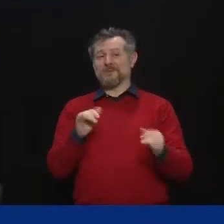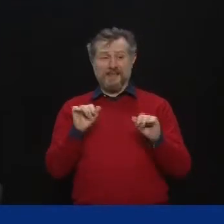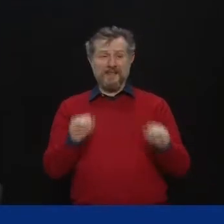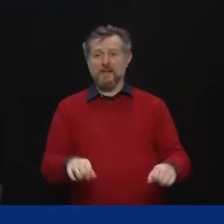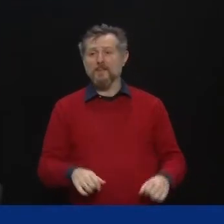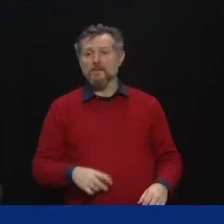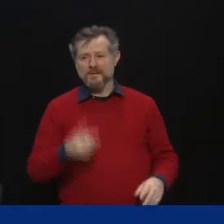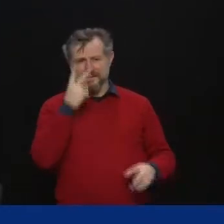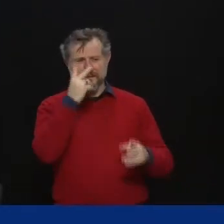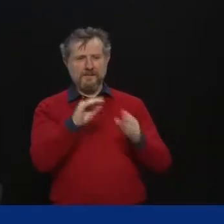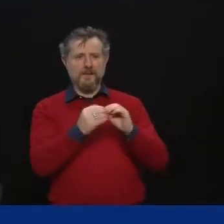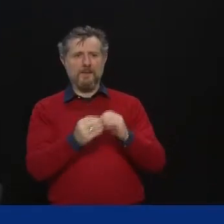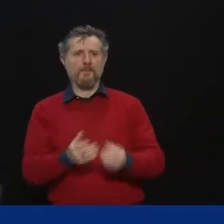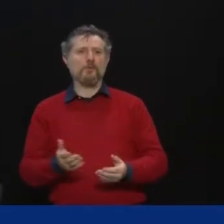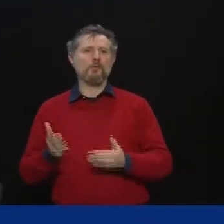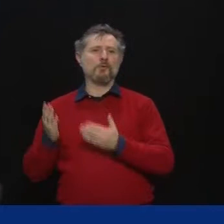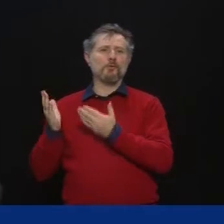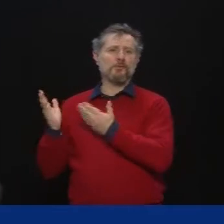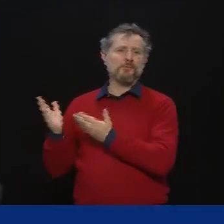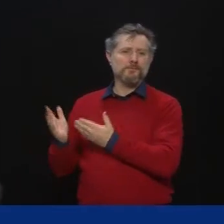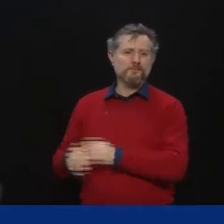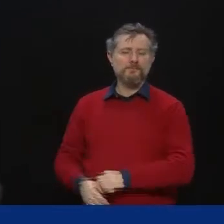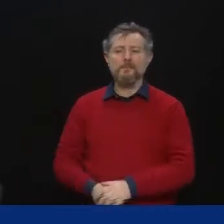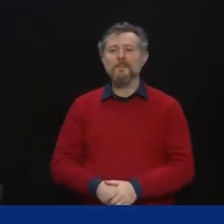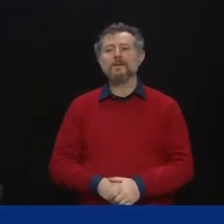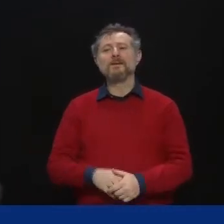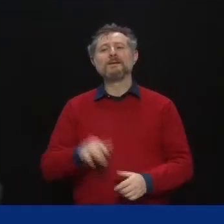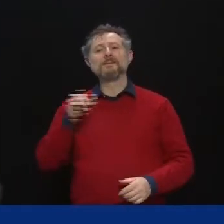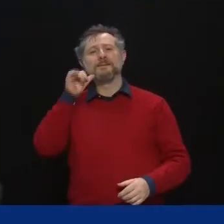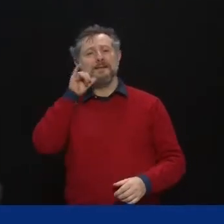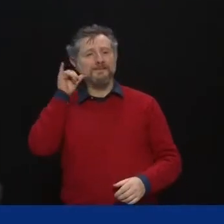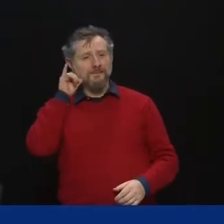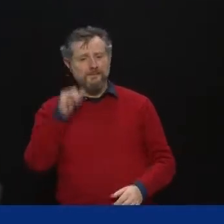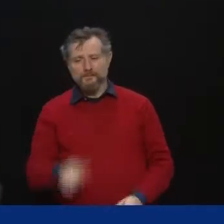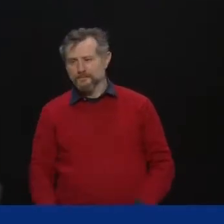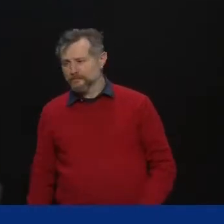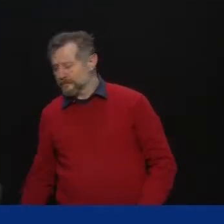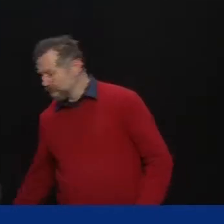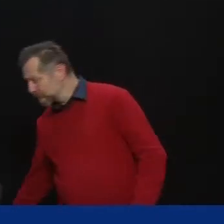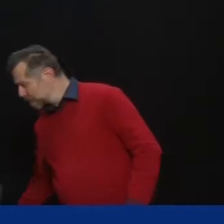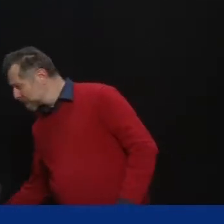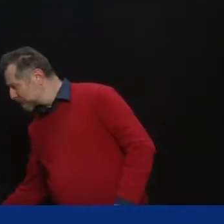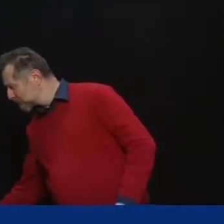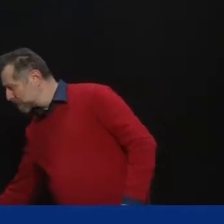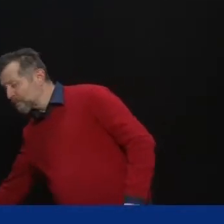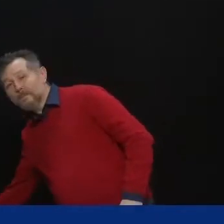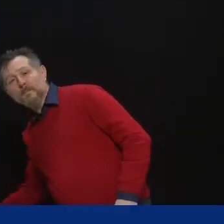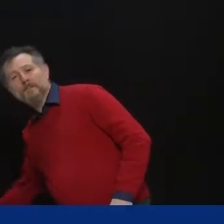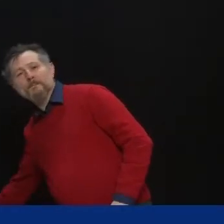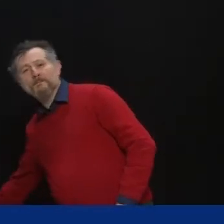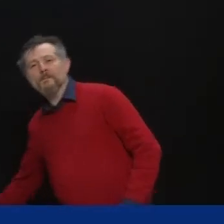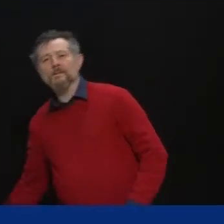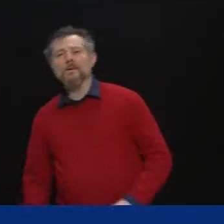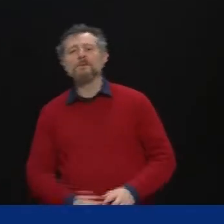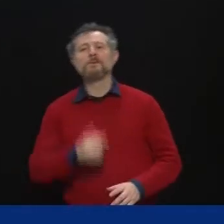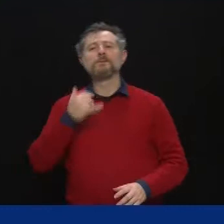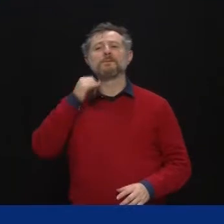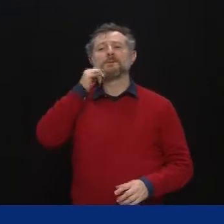WELL. AND THAT'S HOW WE'RE GOING TO GET THROUGH THIS TOGETHER, NEW YORK. I KNOW WE CAN DO THIS.